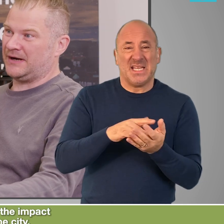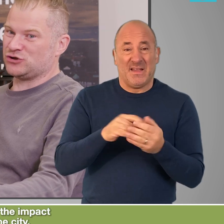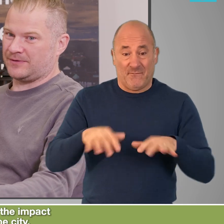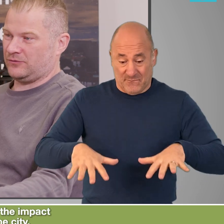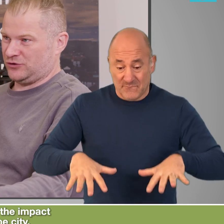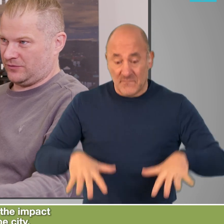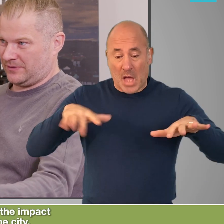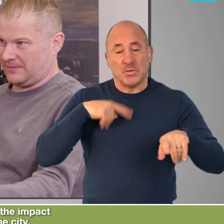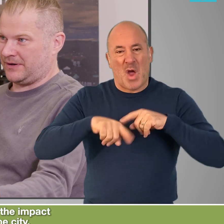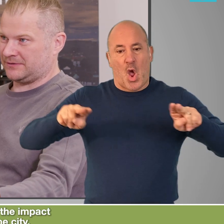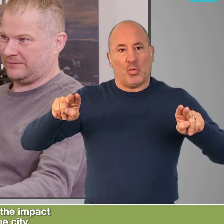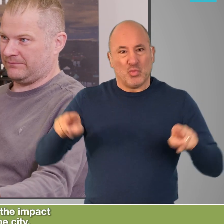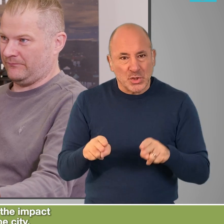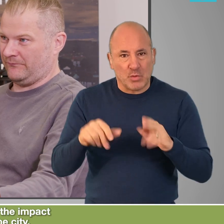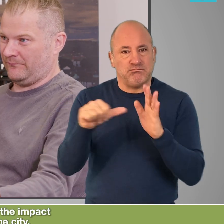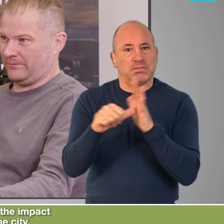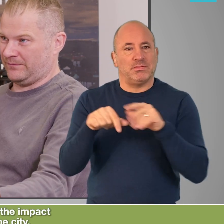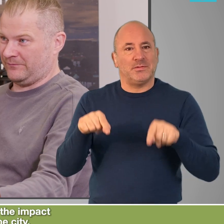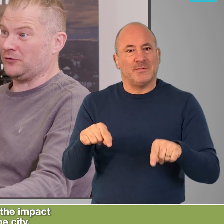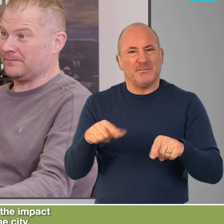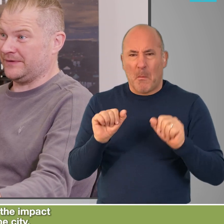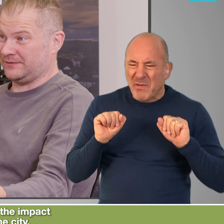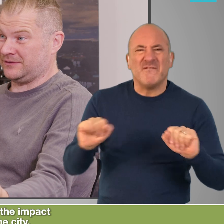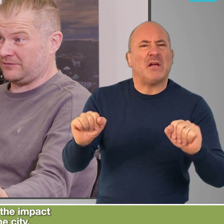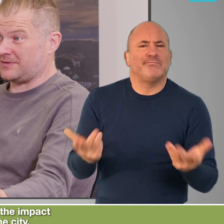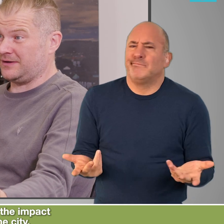my job is to reduce the impact of flooding to the city,